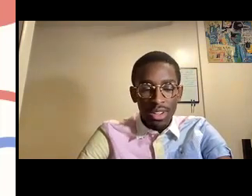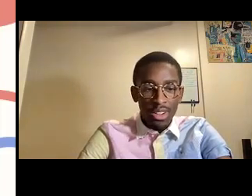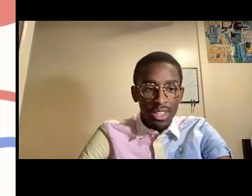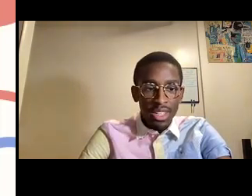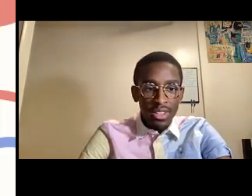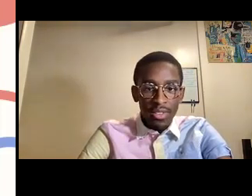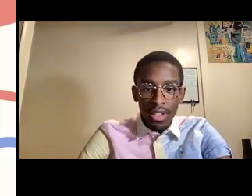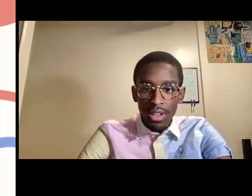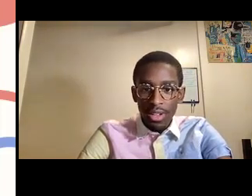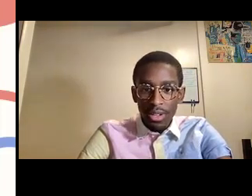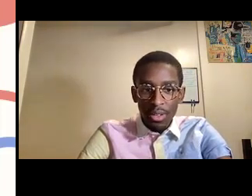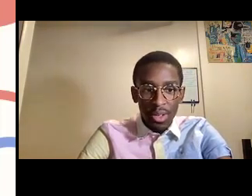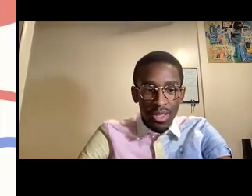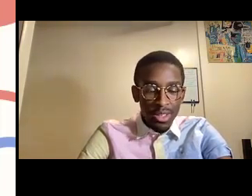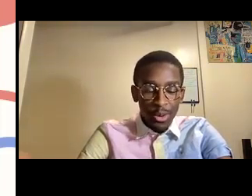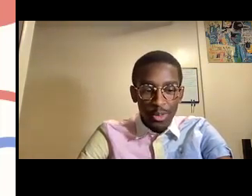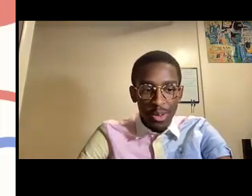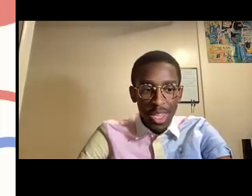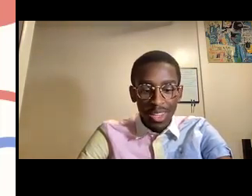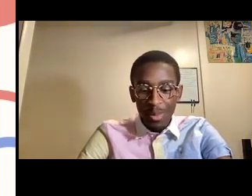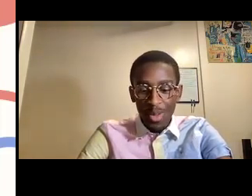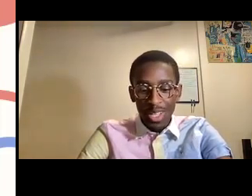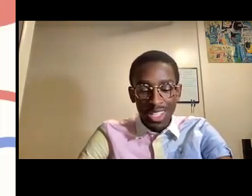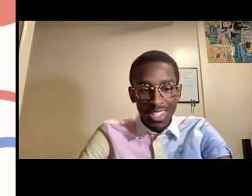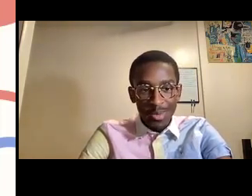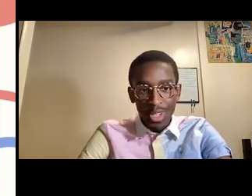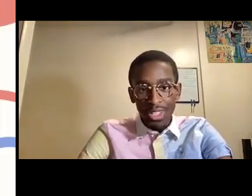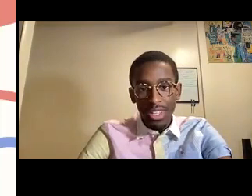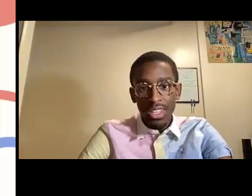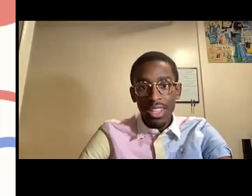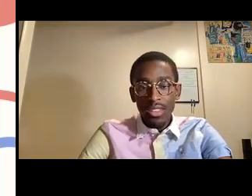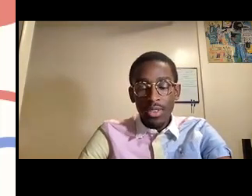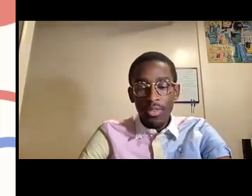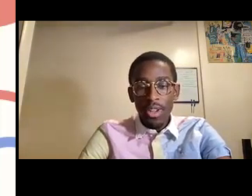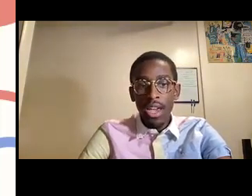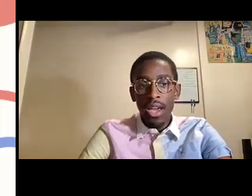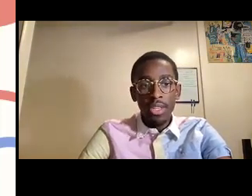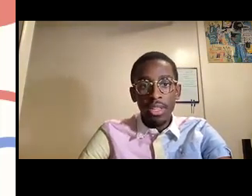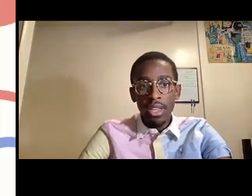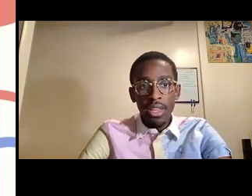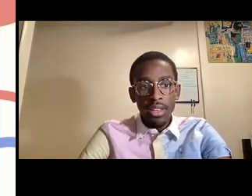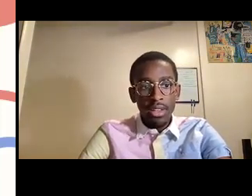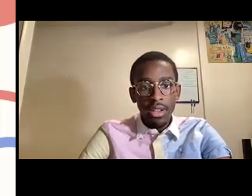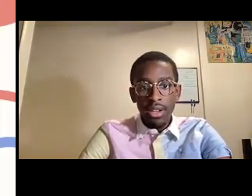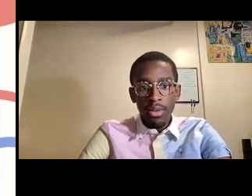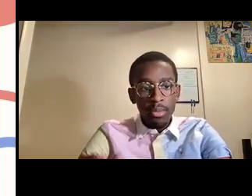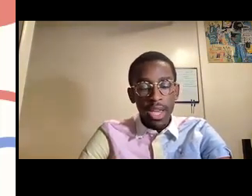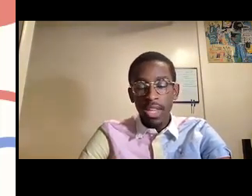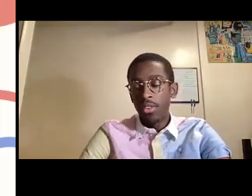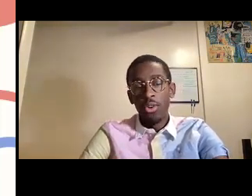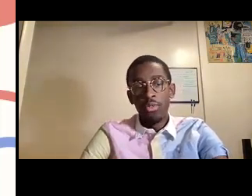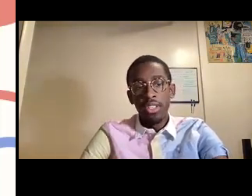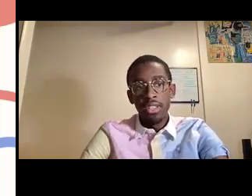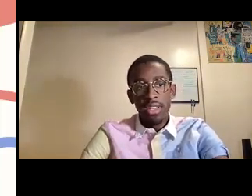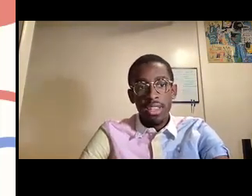on his uh you know friend-making abilities, but he's still very happy. Back to COVID,